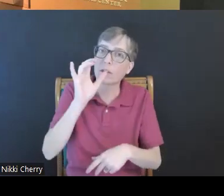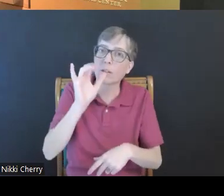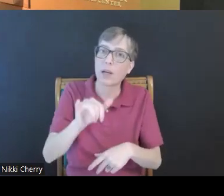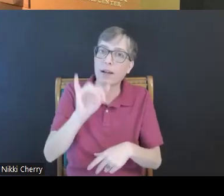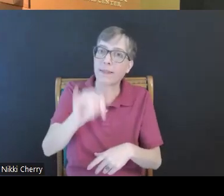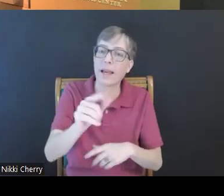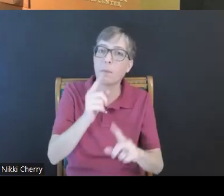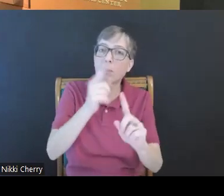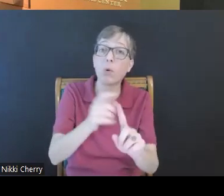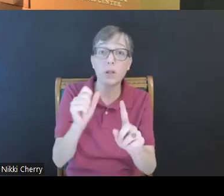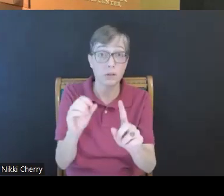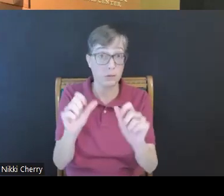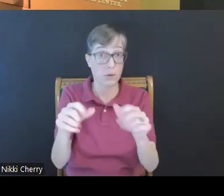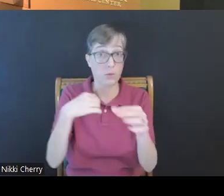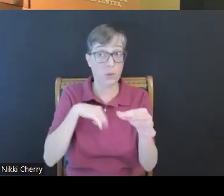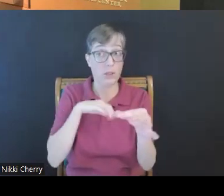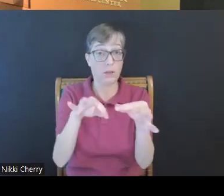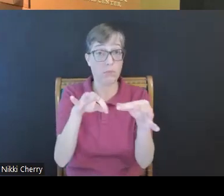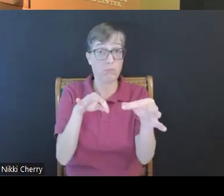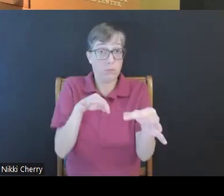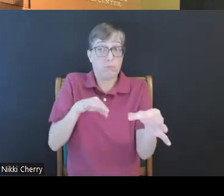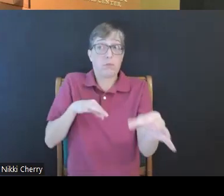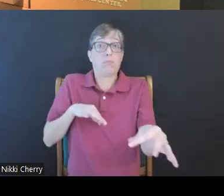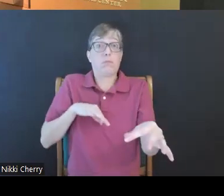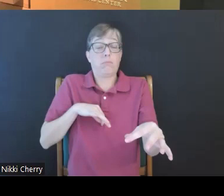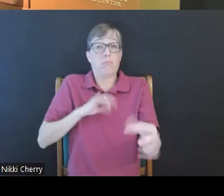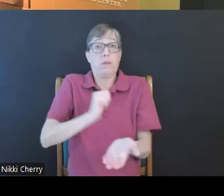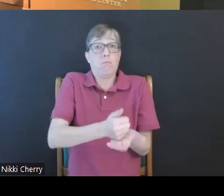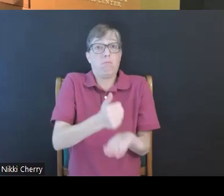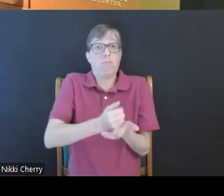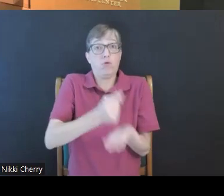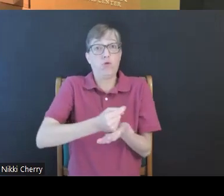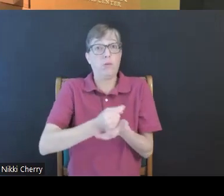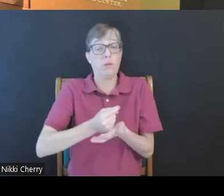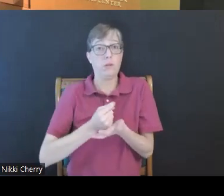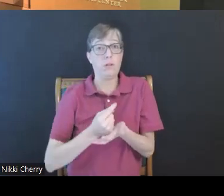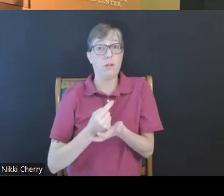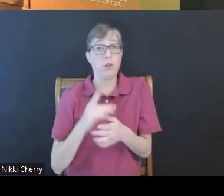we could try to go further Upstream uh you know and I think actually when you work in Primary